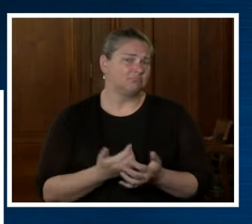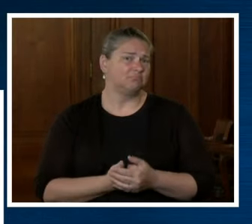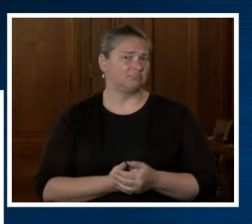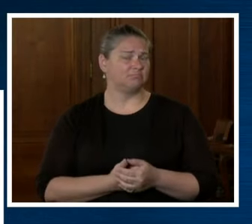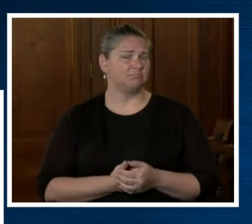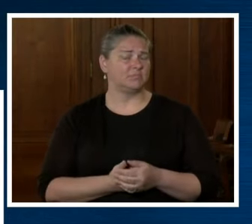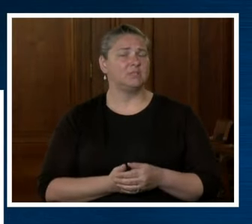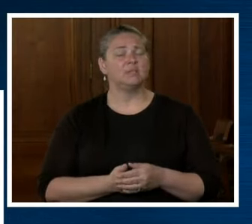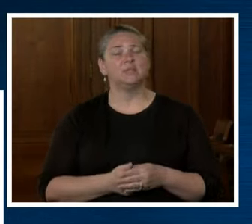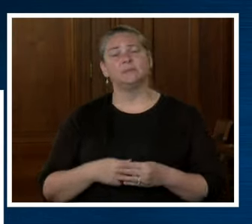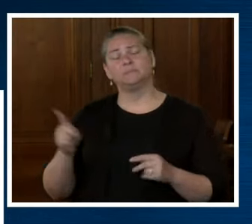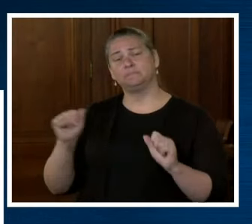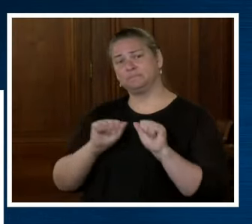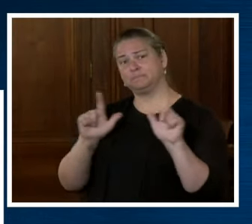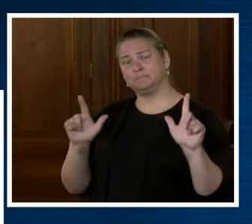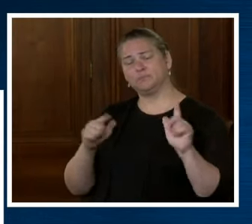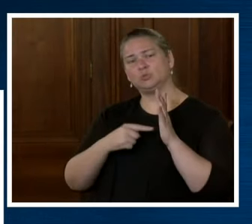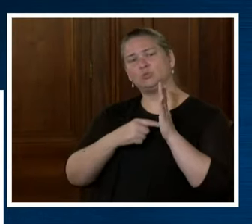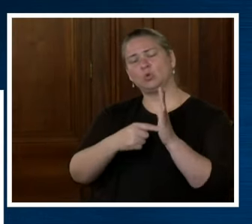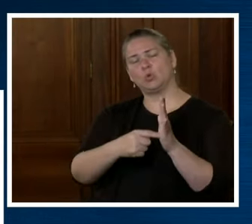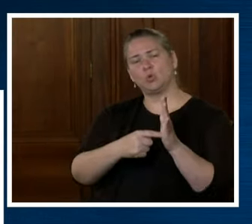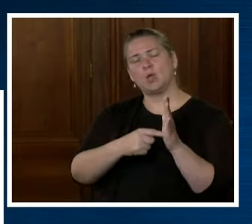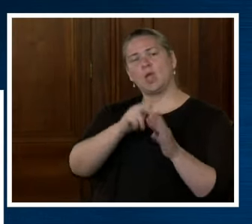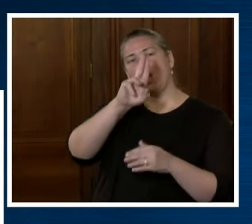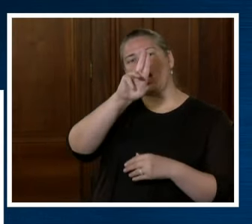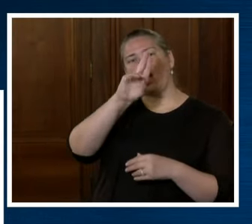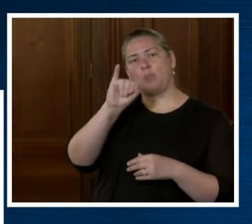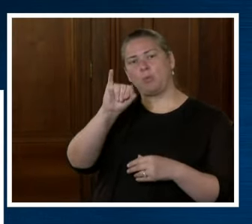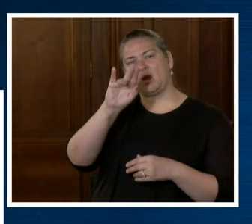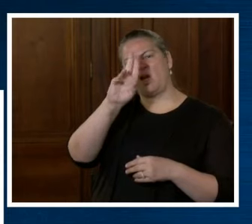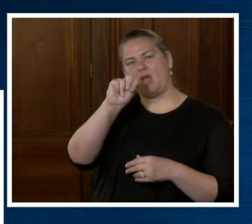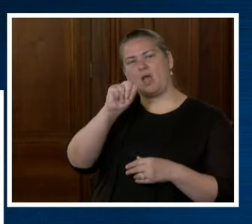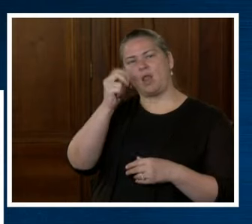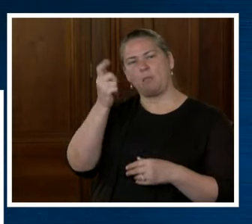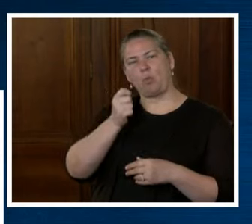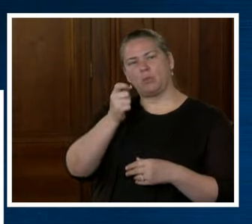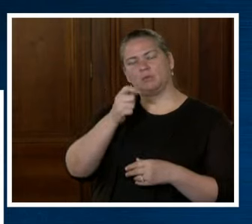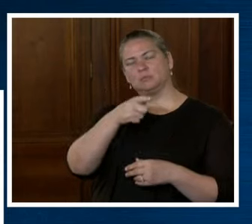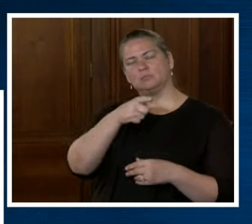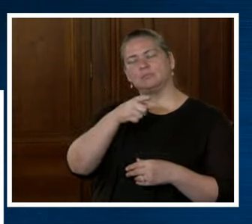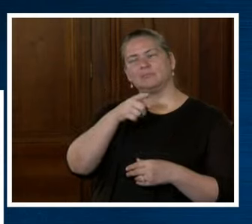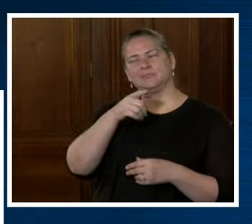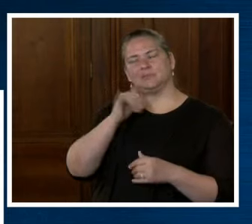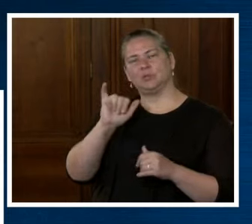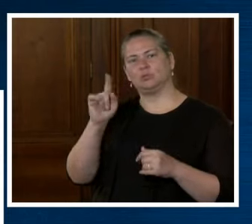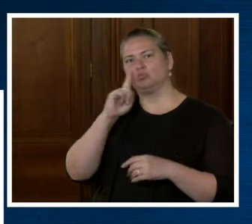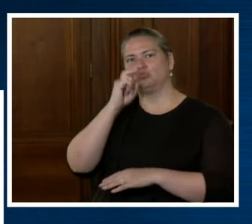ASSISTANCE. AND NEXT YEARS BUDGET WITHOUT THAT FEDERAL ASSISTANT ISN'T EVEN GOING TO BE THE BUDGET THAT WAS PASSED.